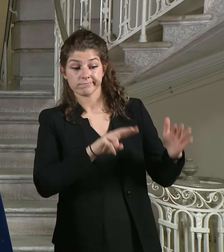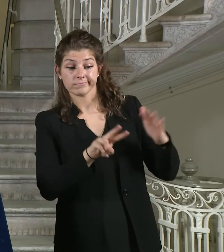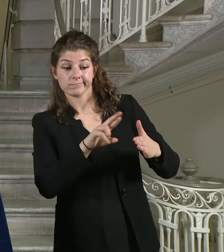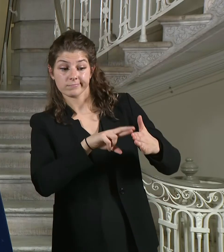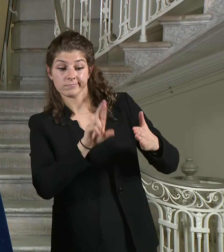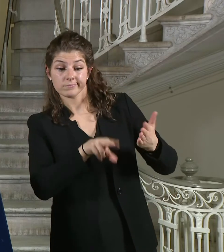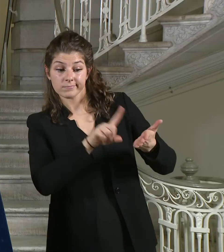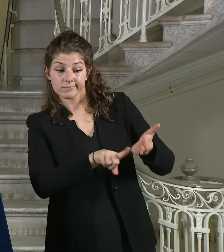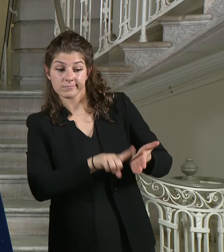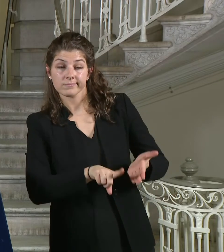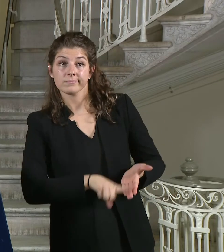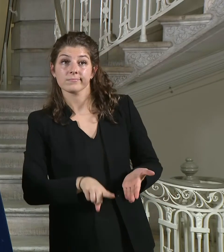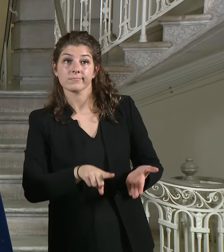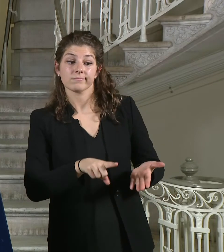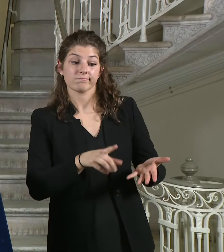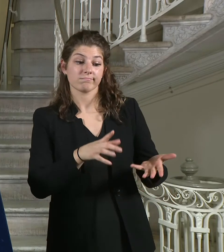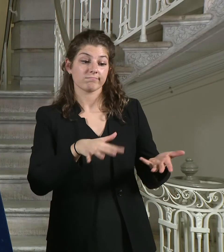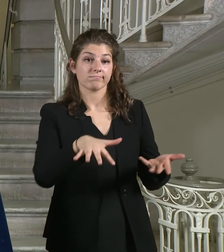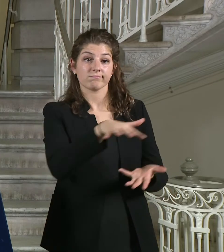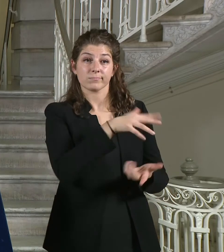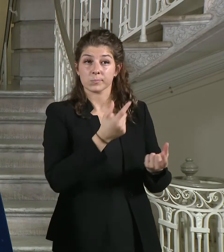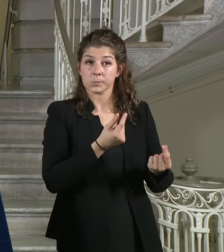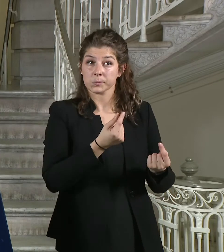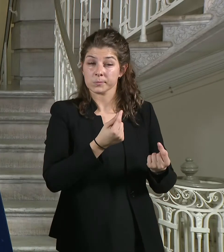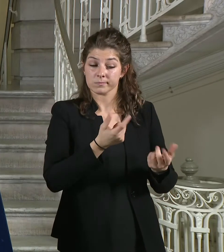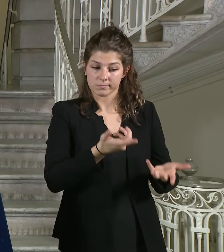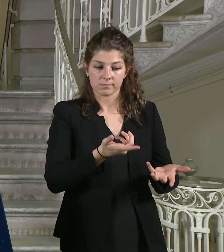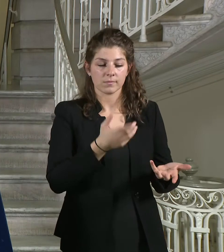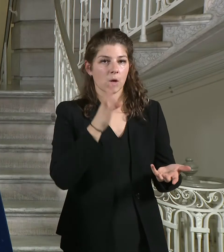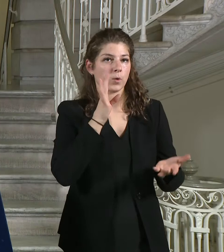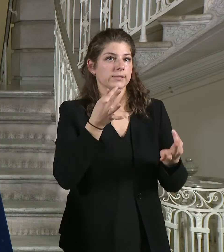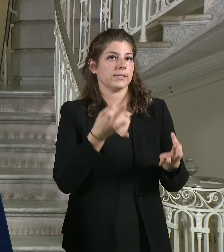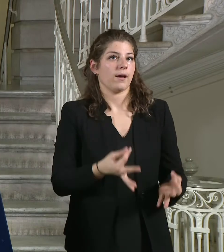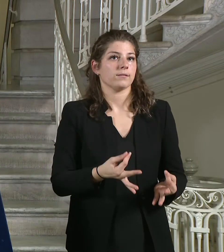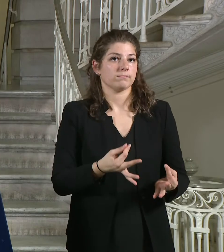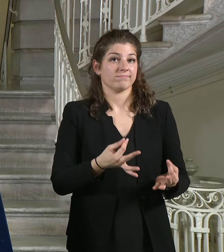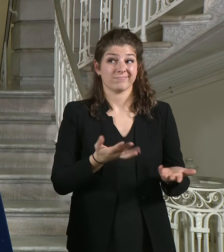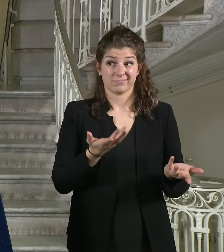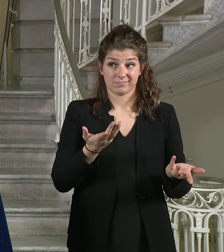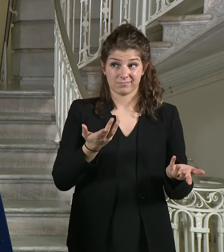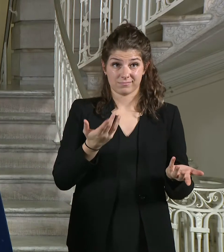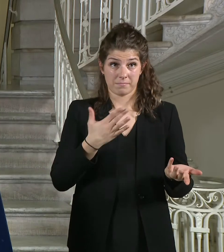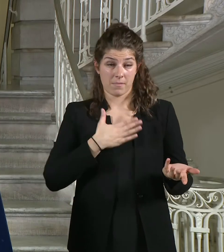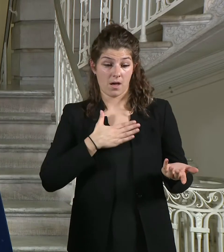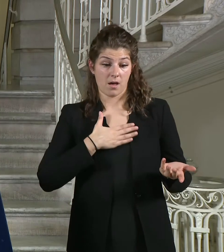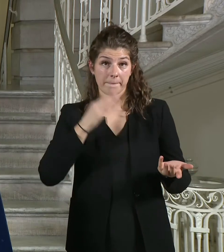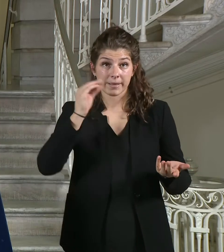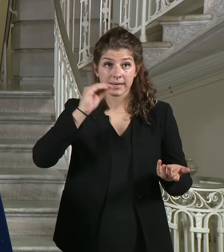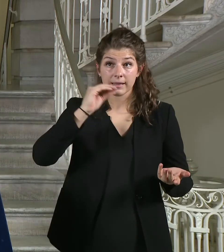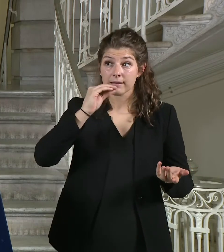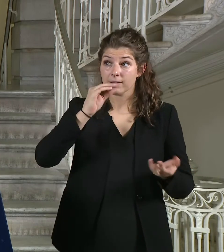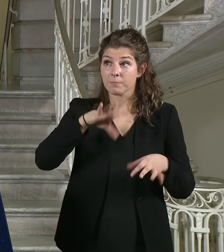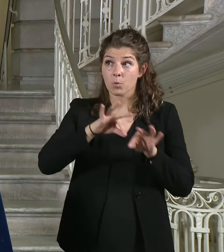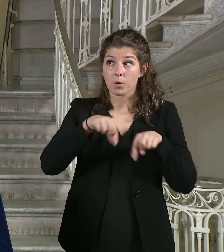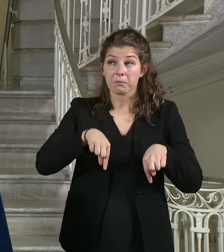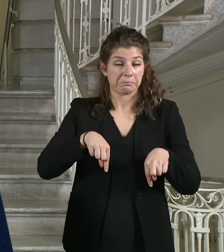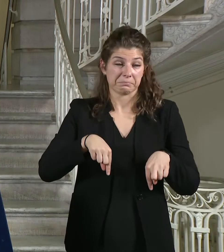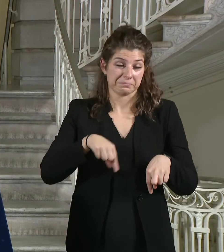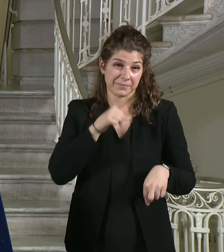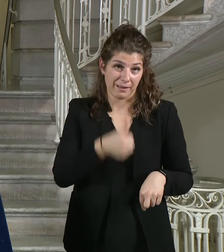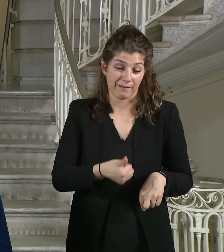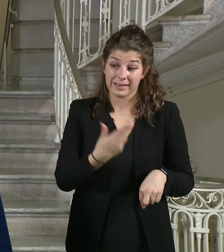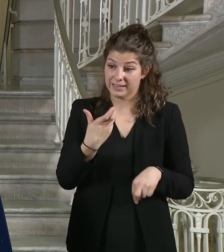OR NOT. THIS